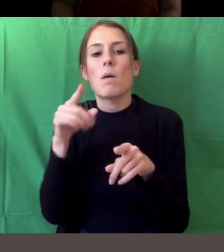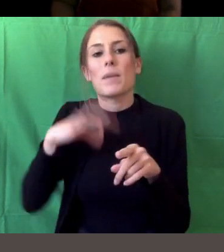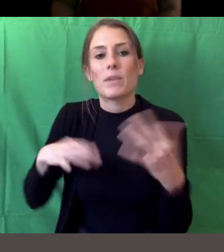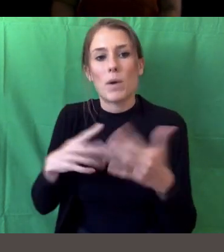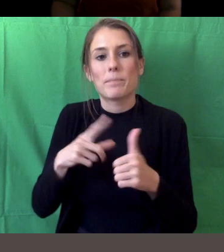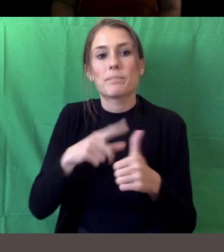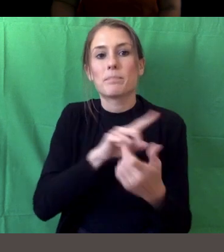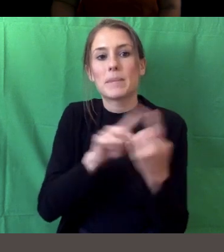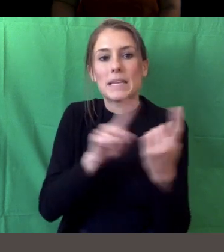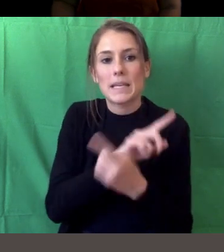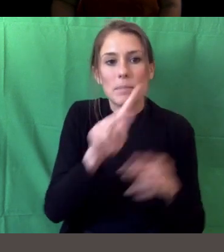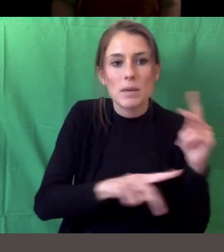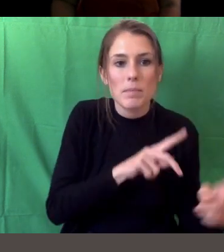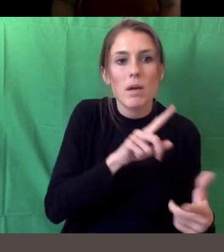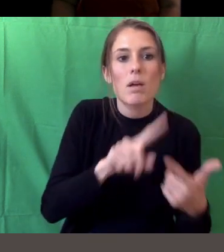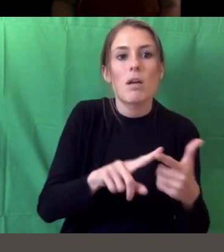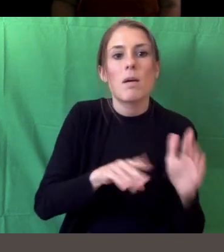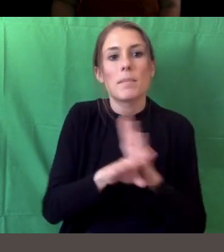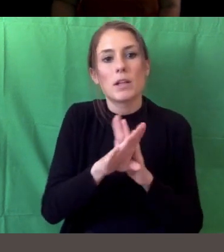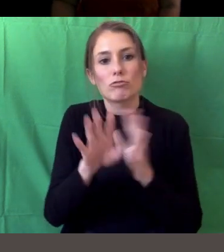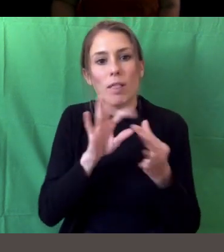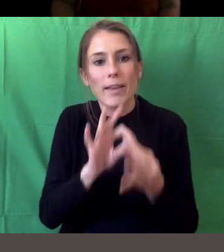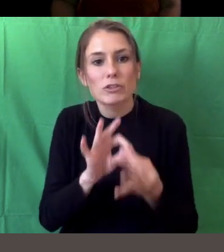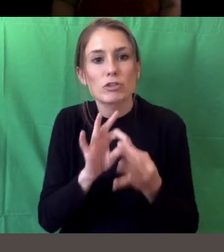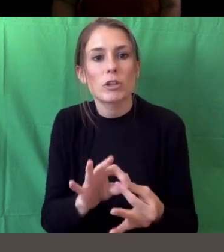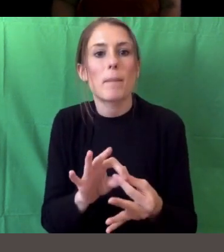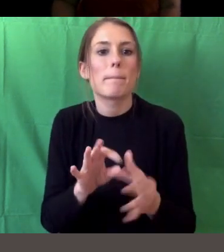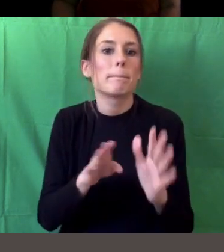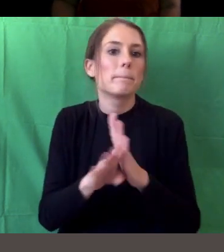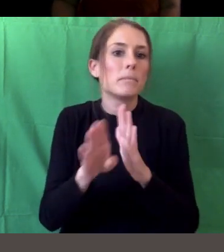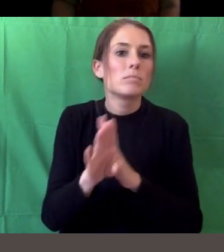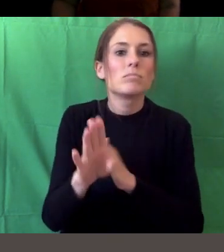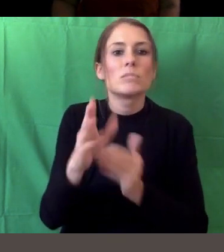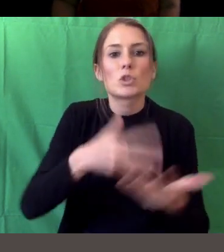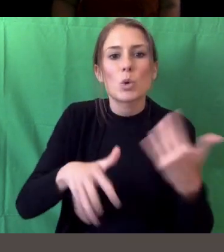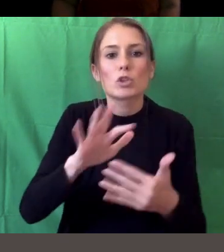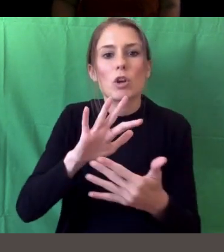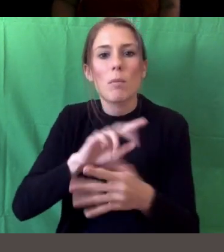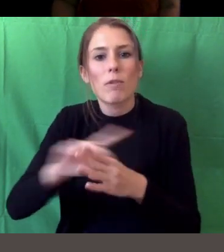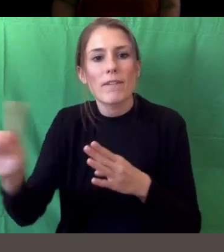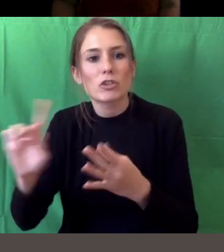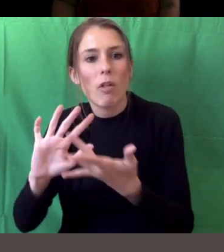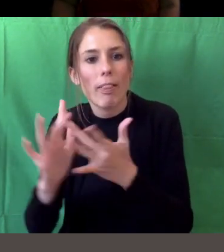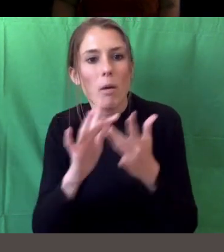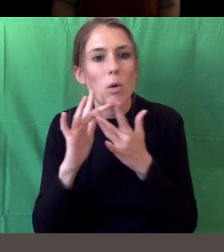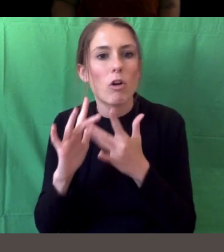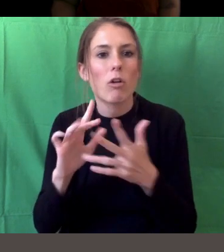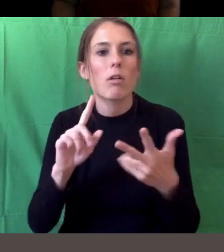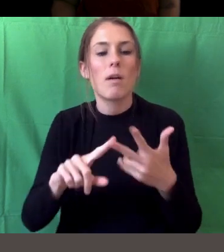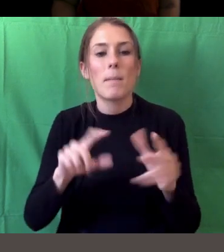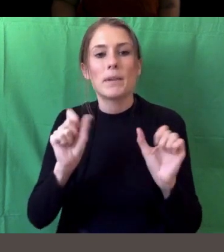Other benefits of community is meeting people, building relationships, building a social and professional network.